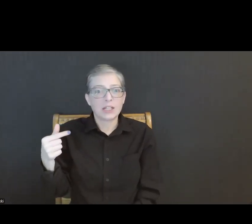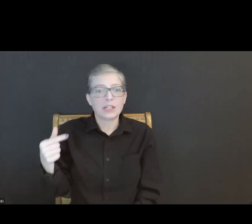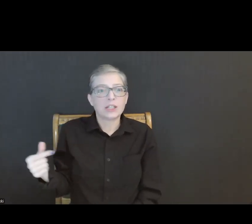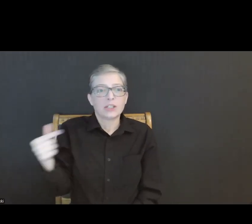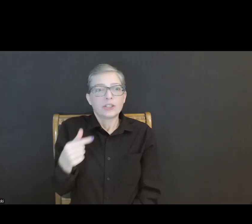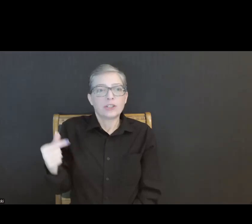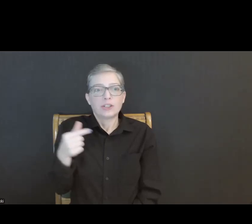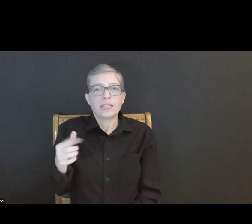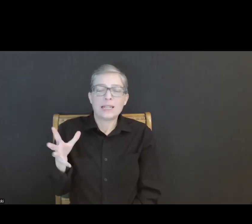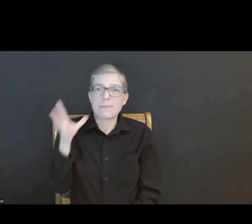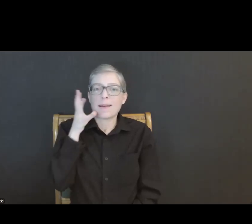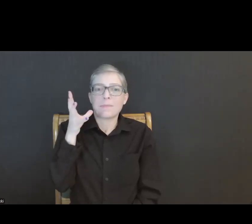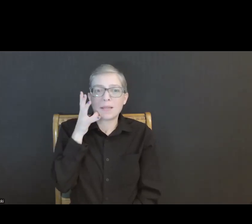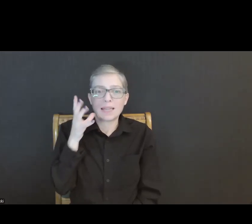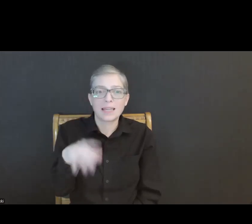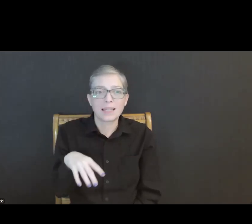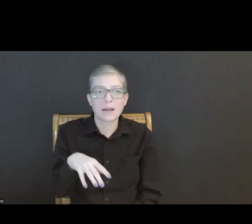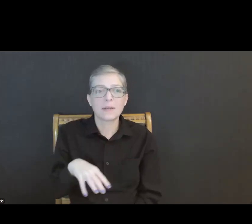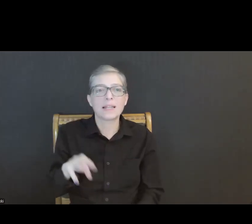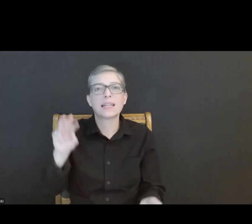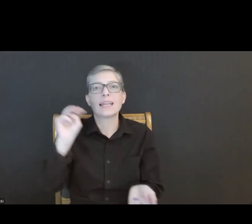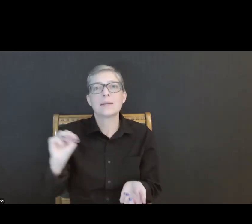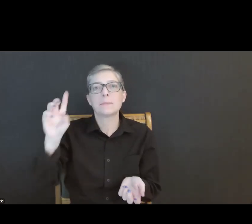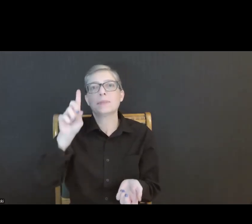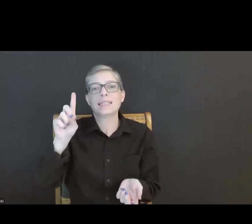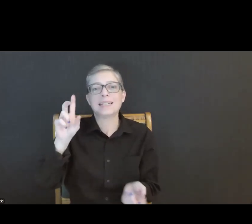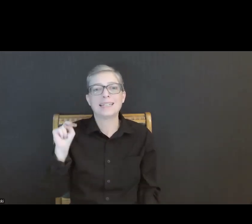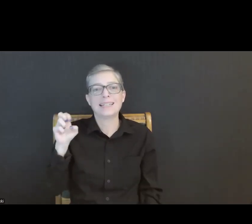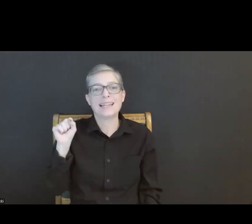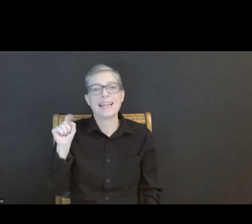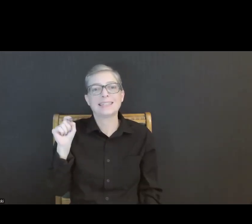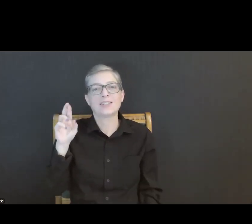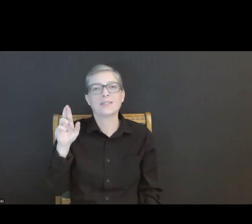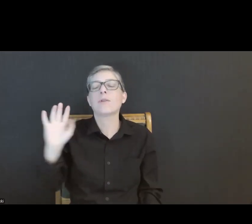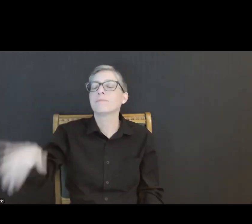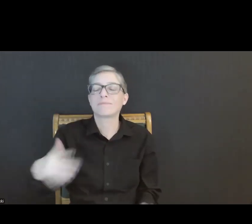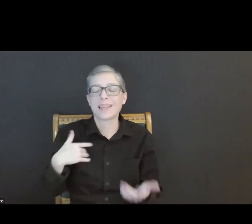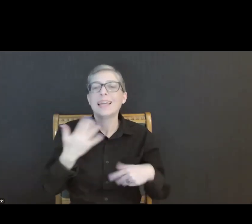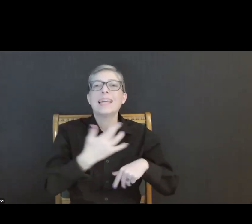Life as a empd nester right so I'm sharing that point of contact with you so you can find a port